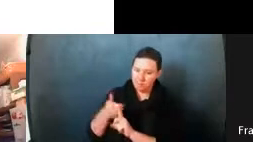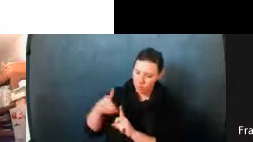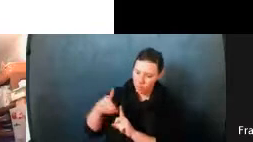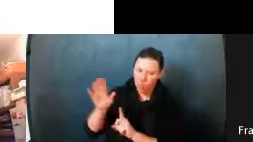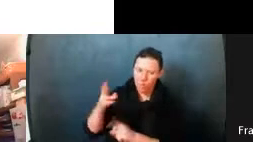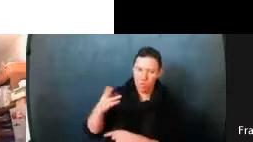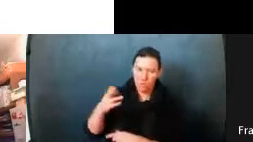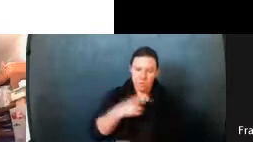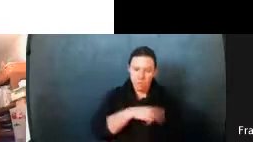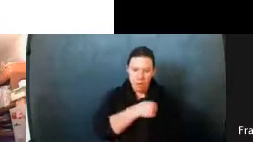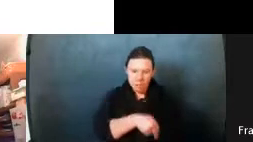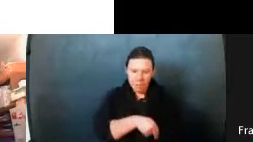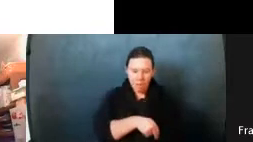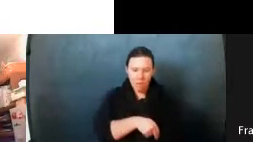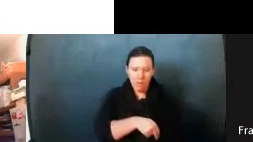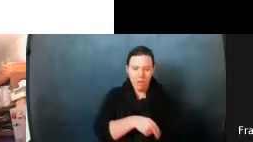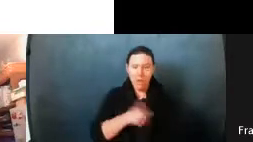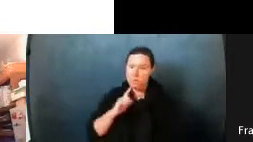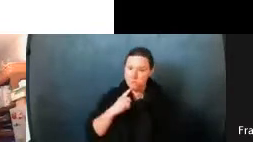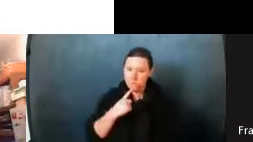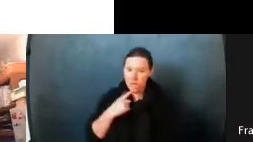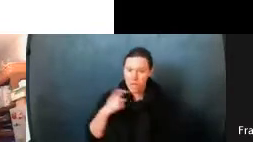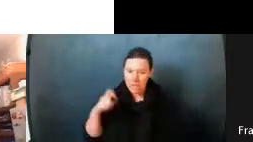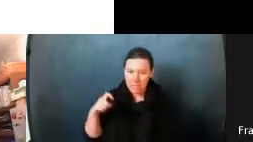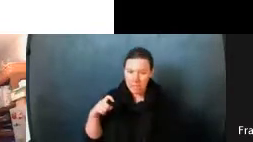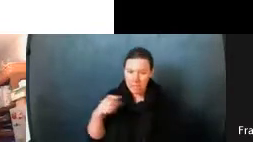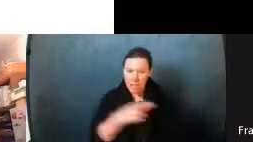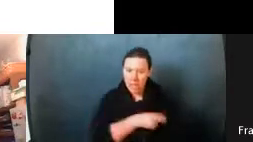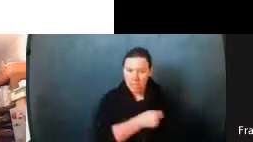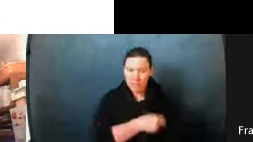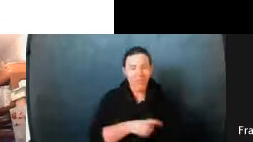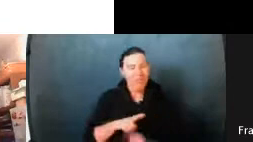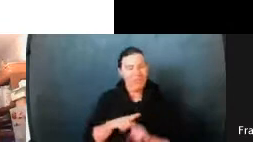because they've had this awful, they've had all these awful experiences